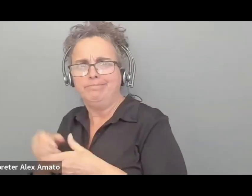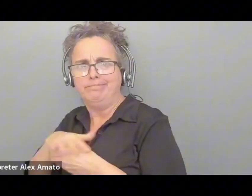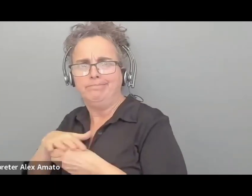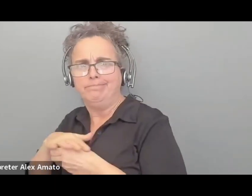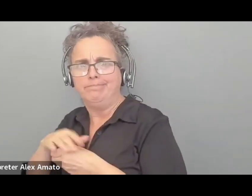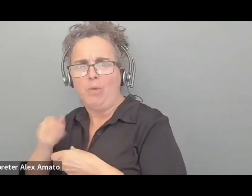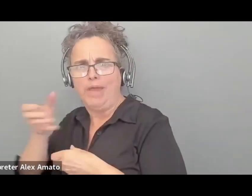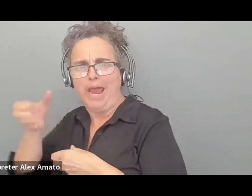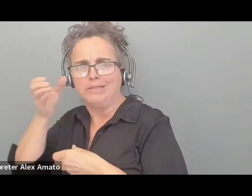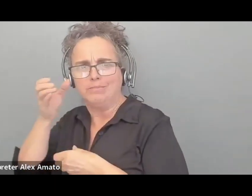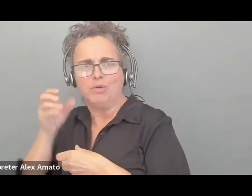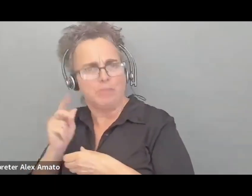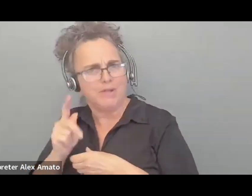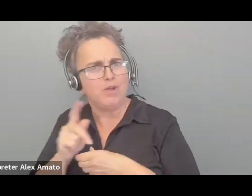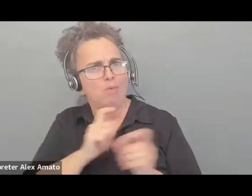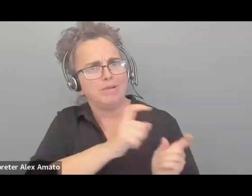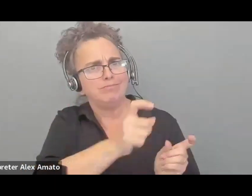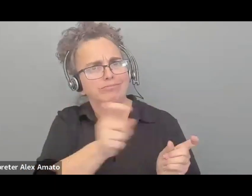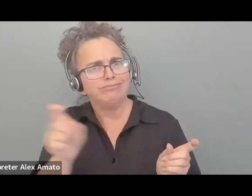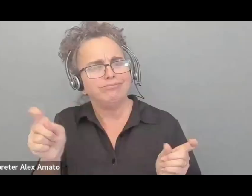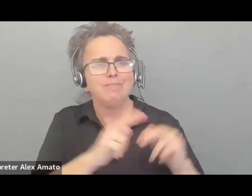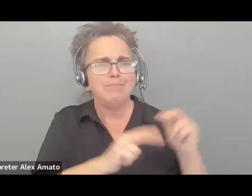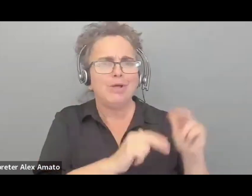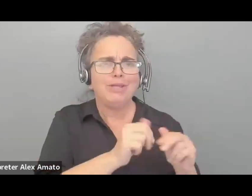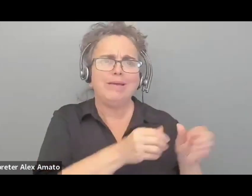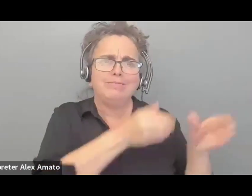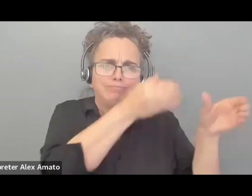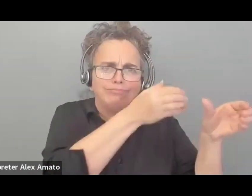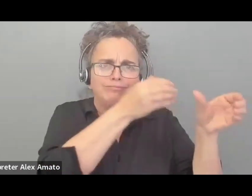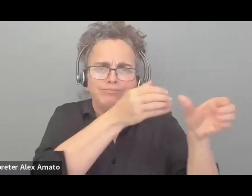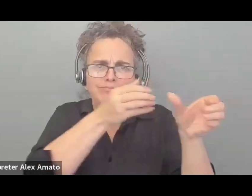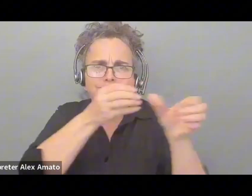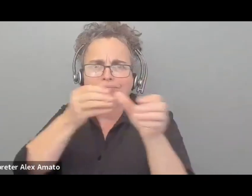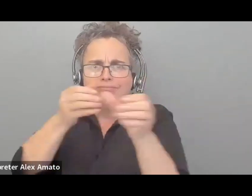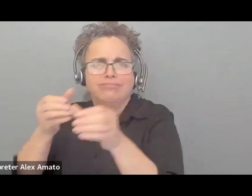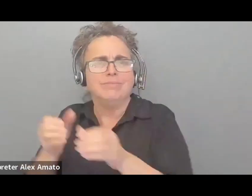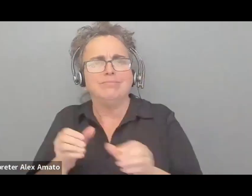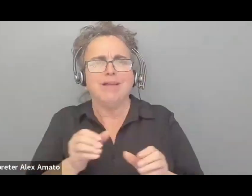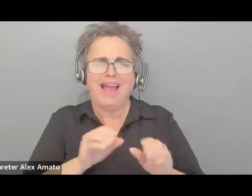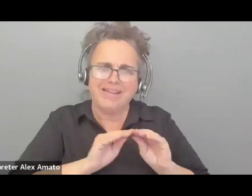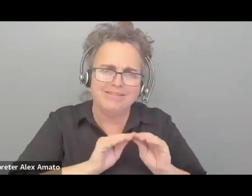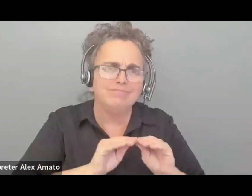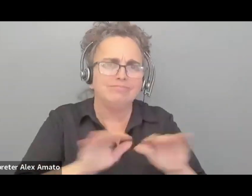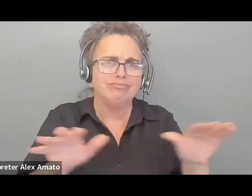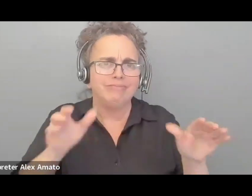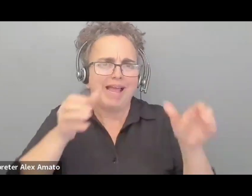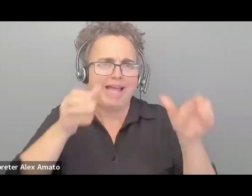of little folks with different expertise across their, the whole company, within their own product so